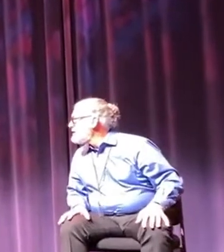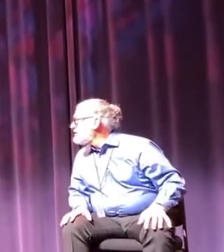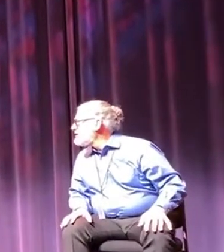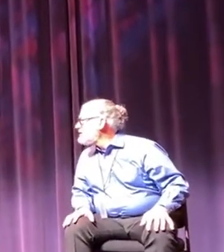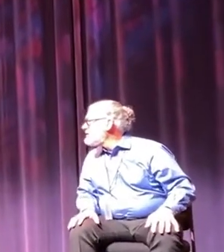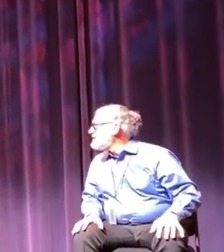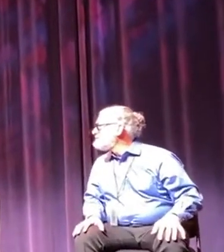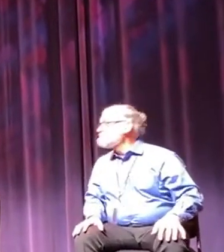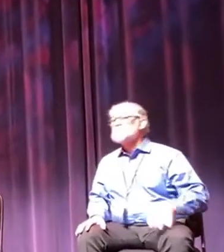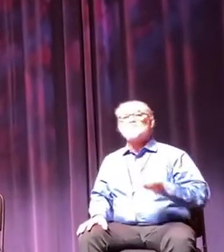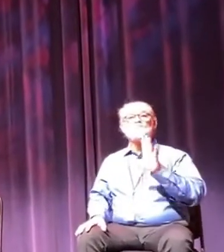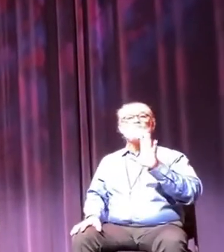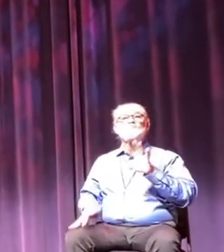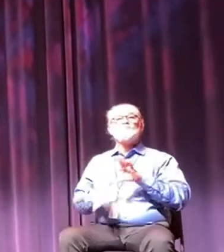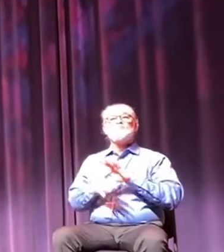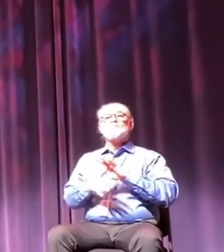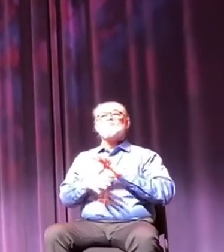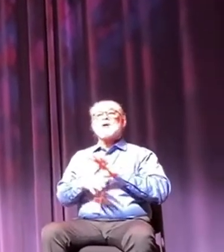Content warning for trans violence.